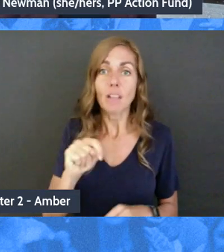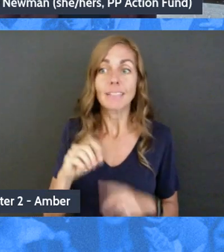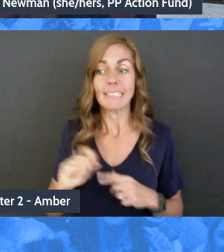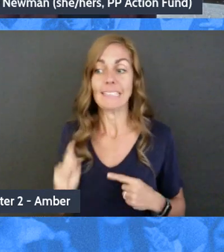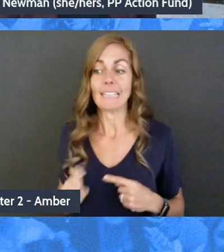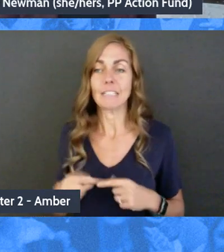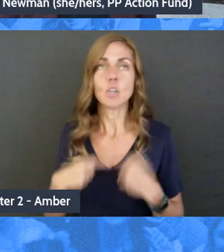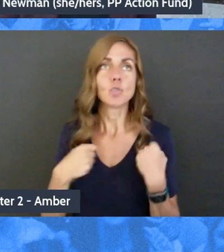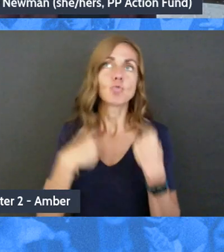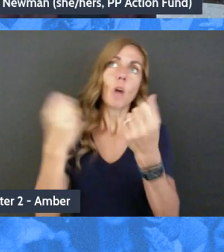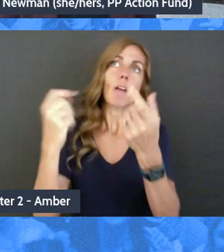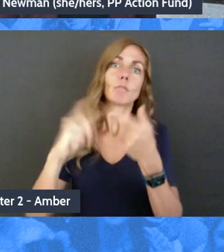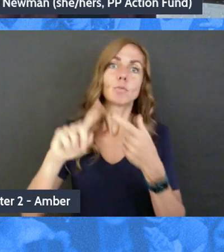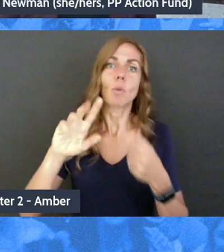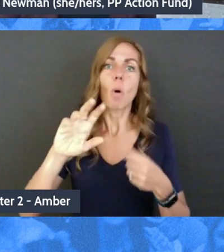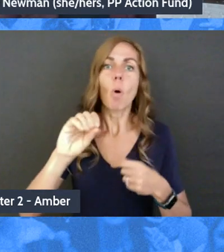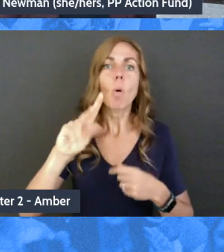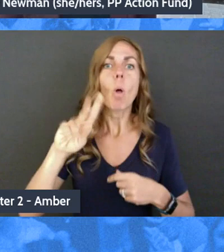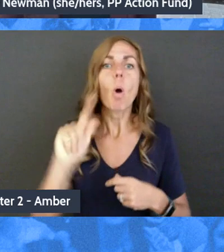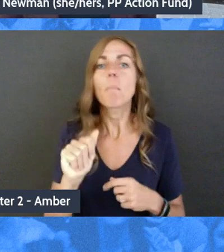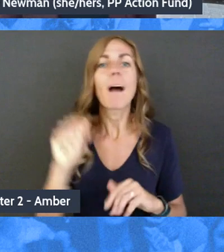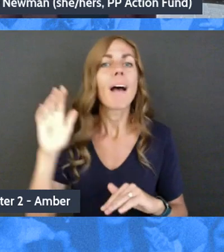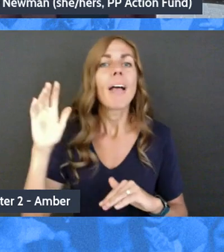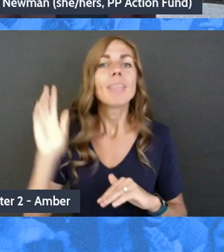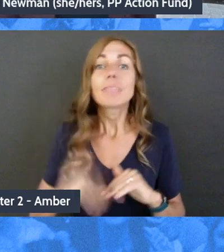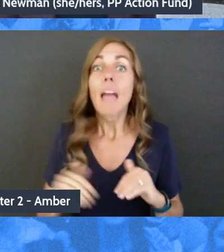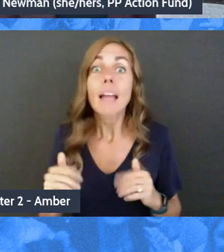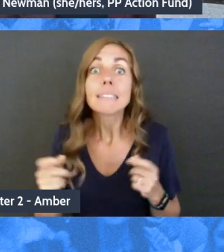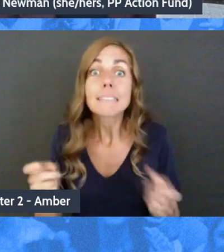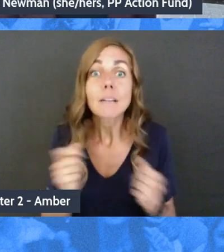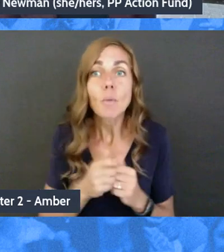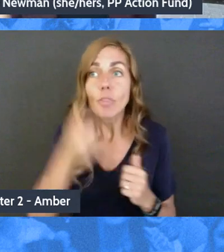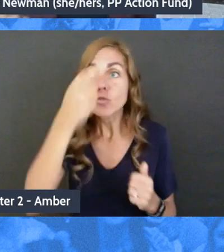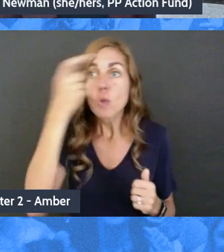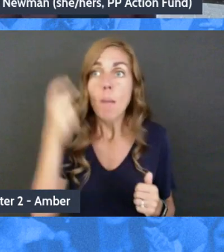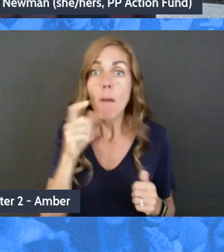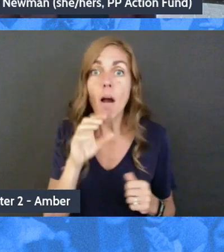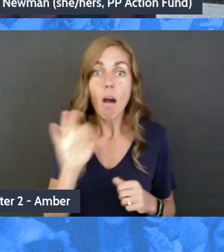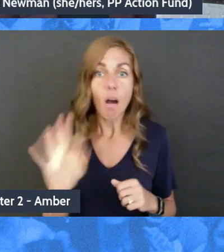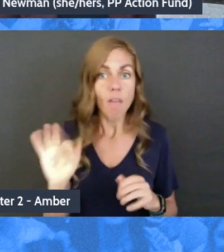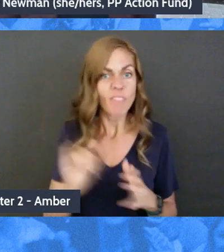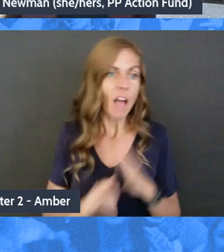Instead of dealing with the trauma of the assault itself, had to figure out how to take off of work,